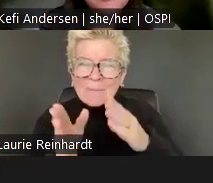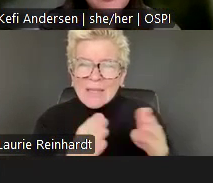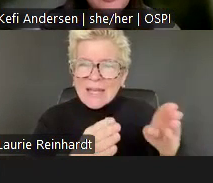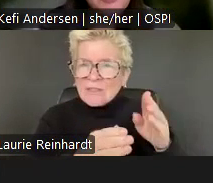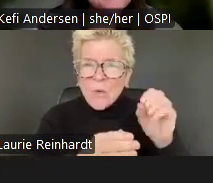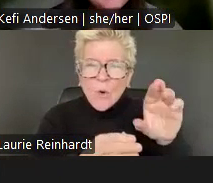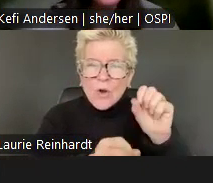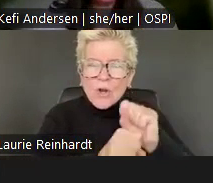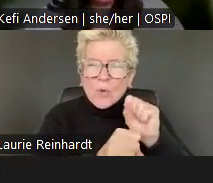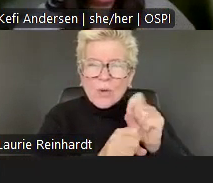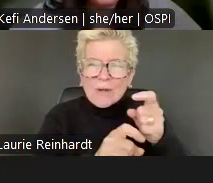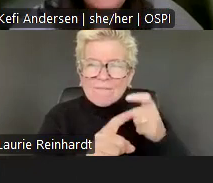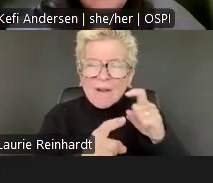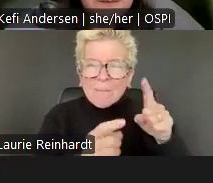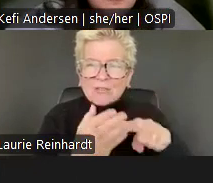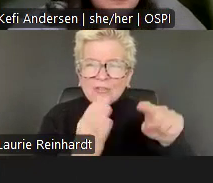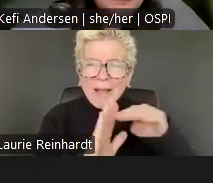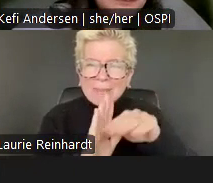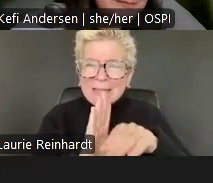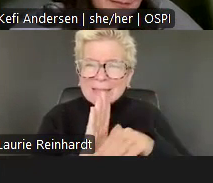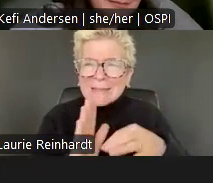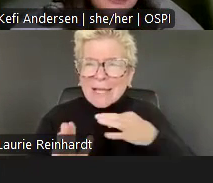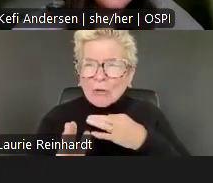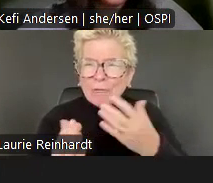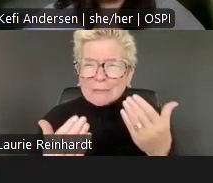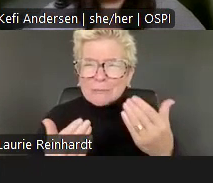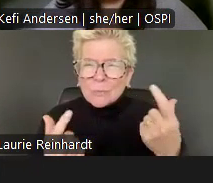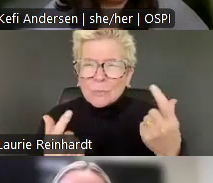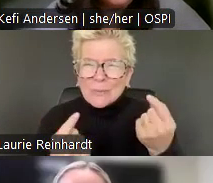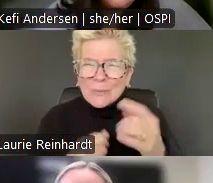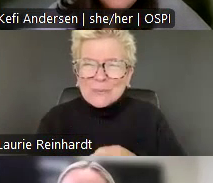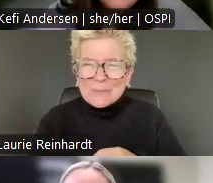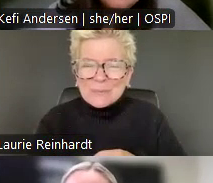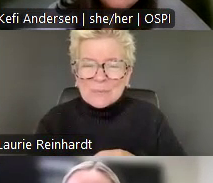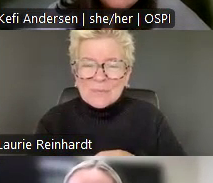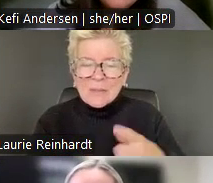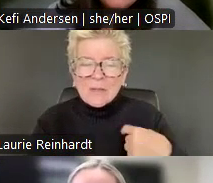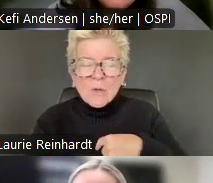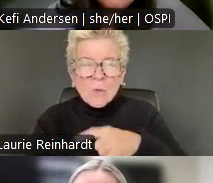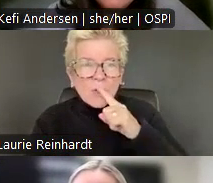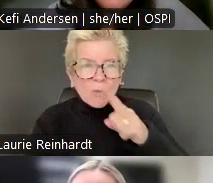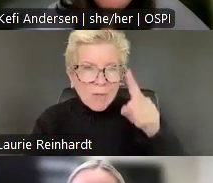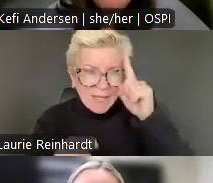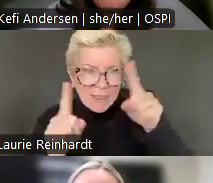how you feel about it yeah so we really collaborated as a team on this and kind